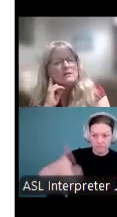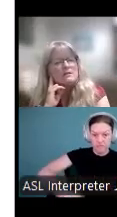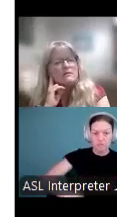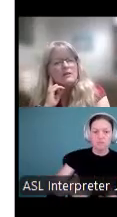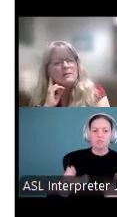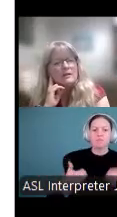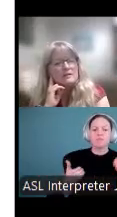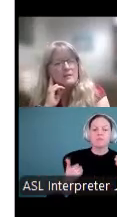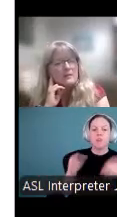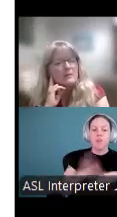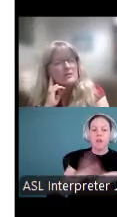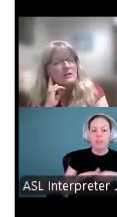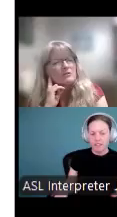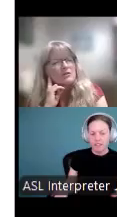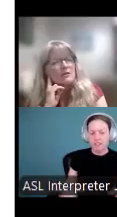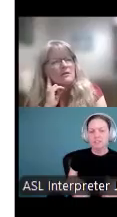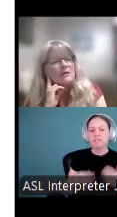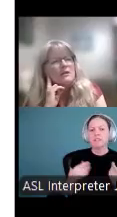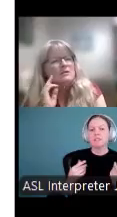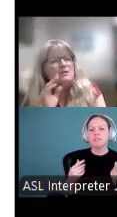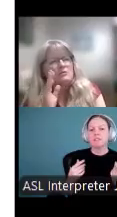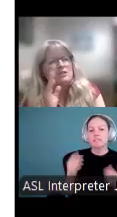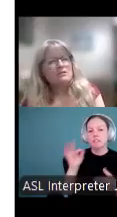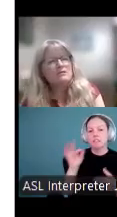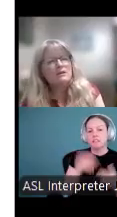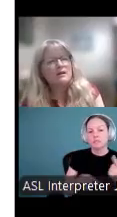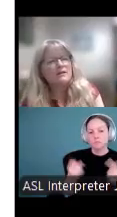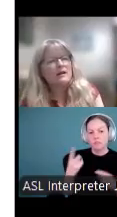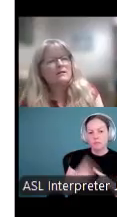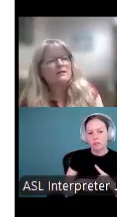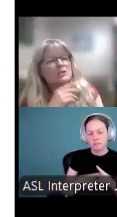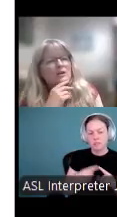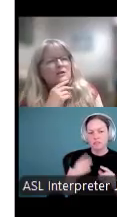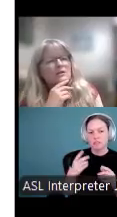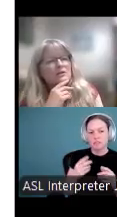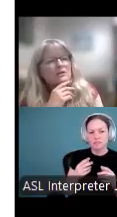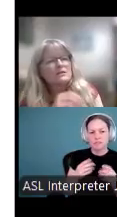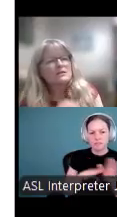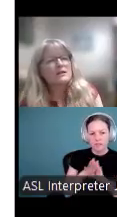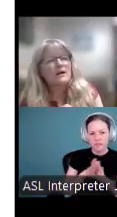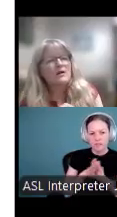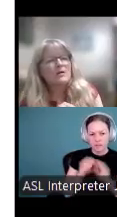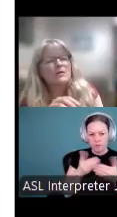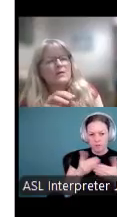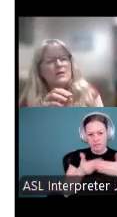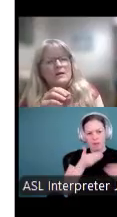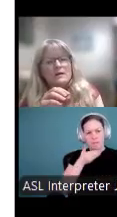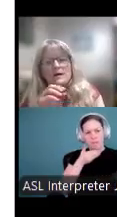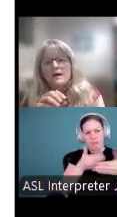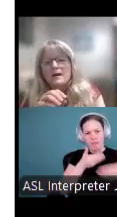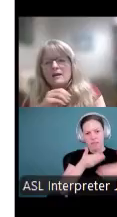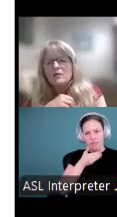months developing depth perception. So, just looking at that little chart alone, you can see how the eye hand